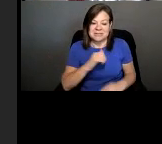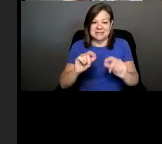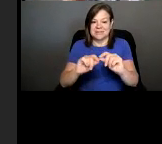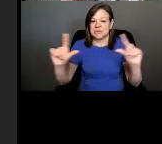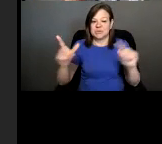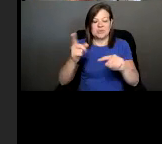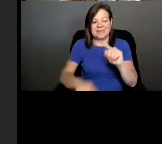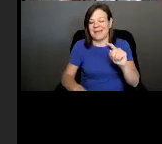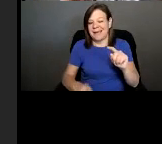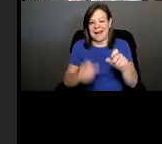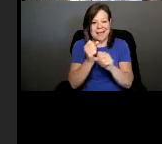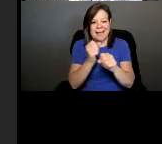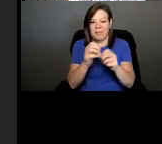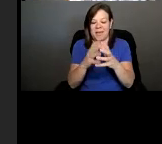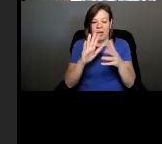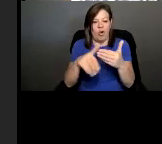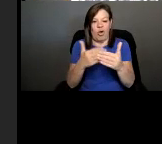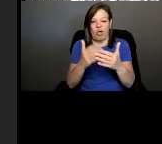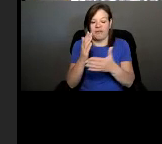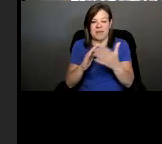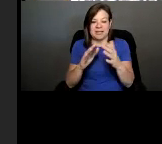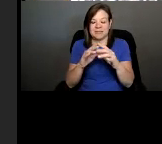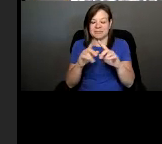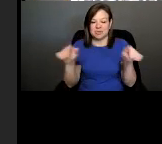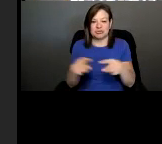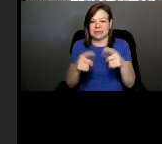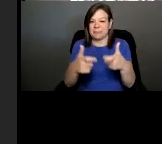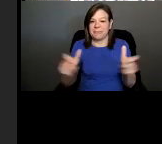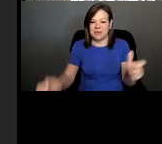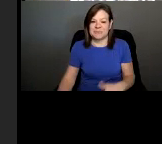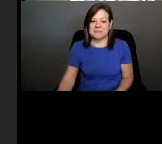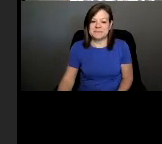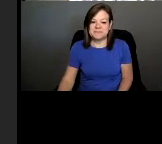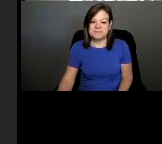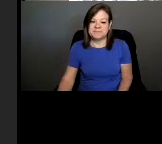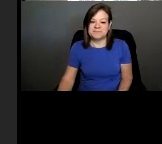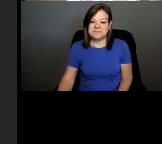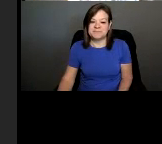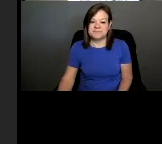I can't make the other parts of my screen bigger. But on this right side, this little window that pops up